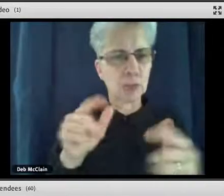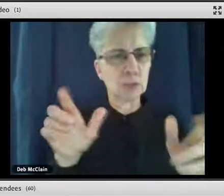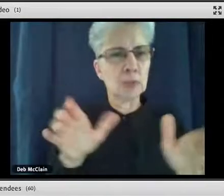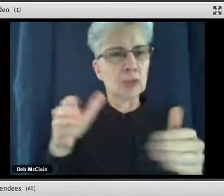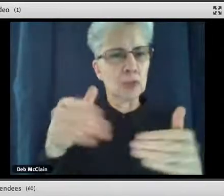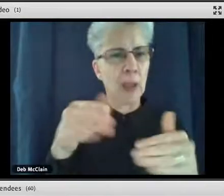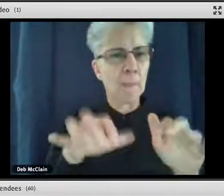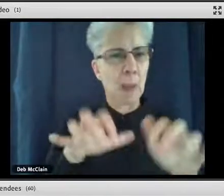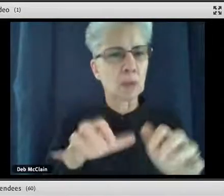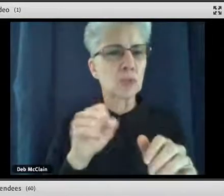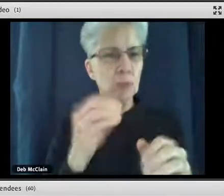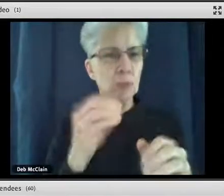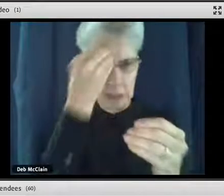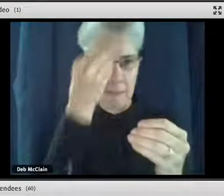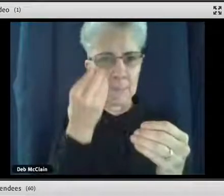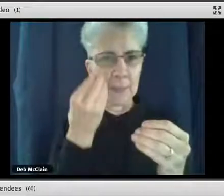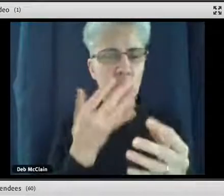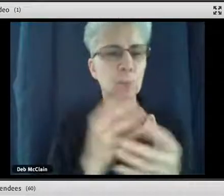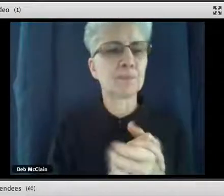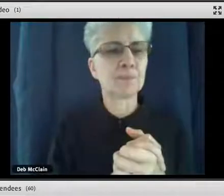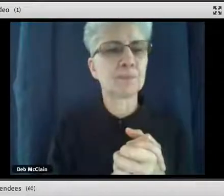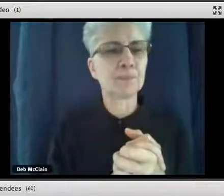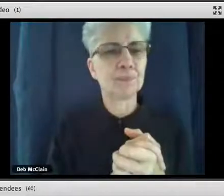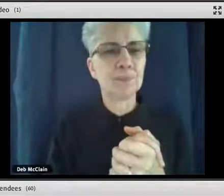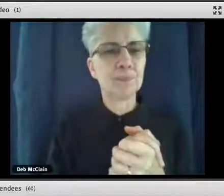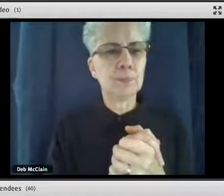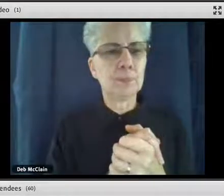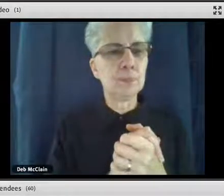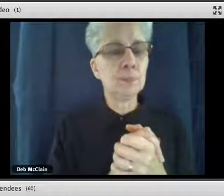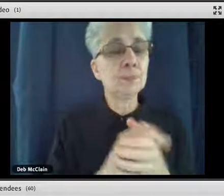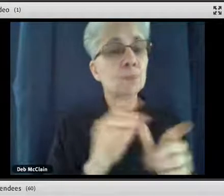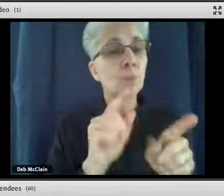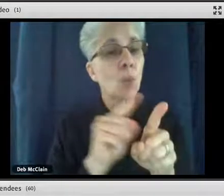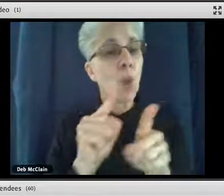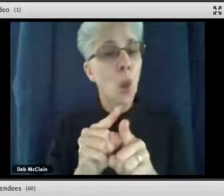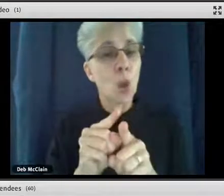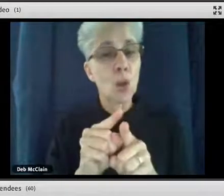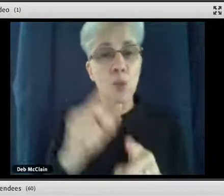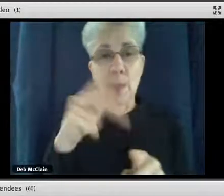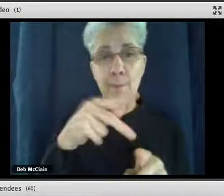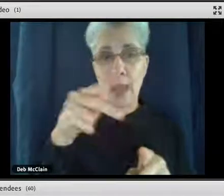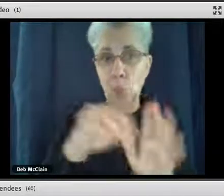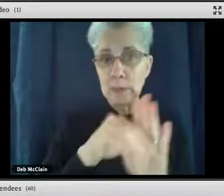So just let me know and we can talk further. Also, this PowerPoint slide --